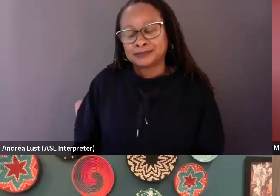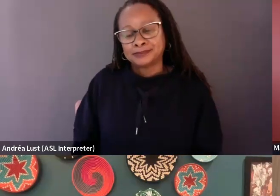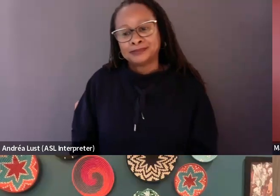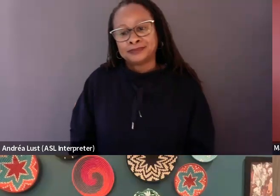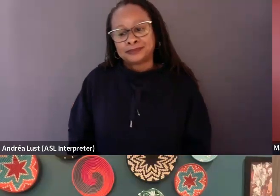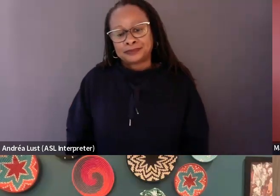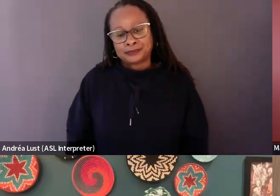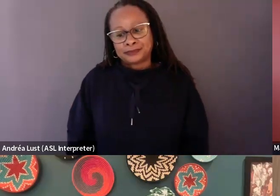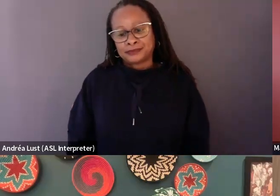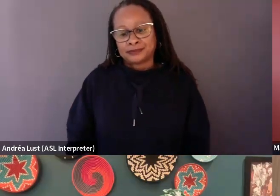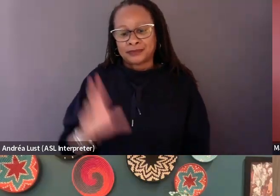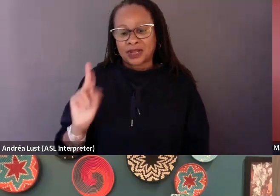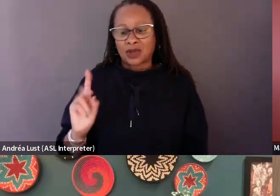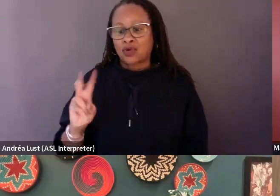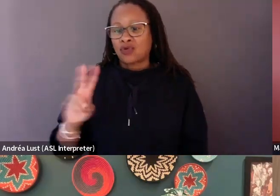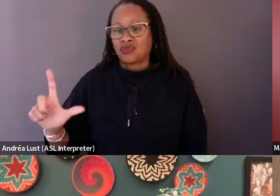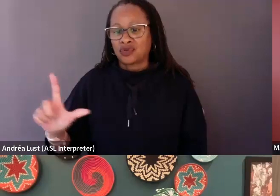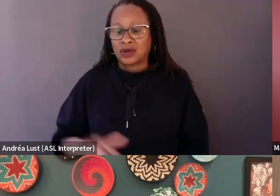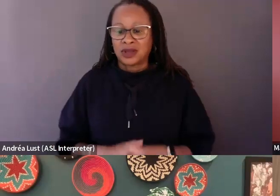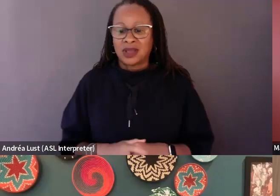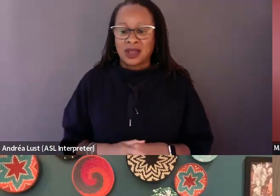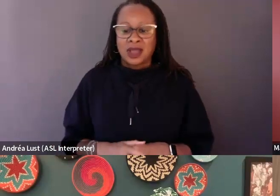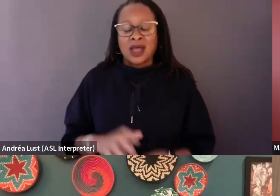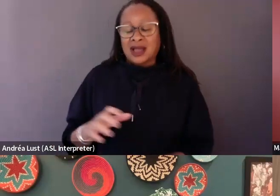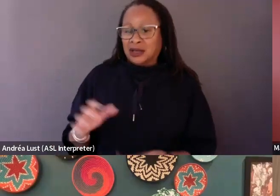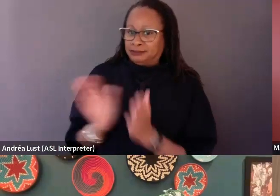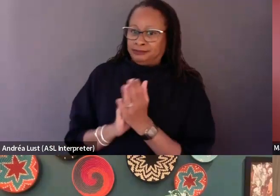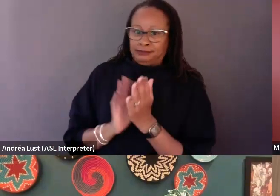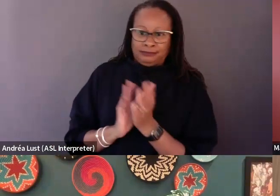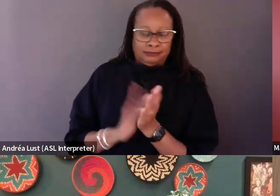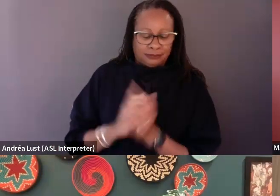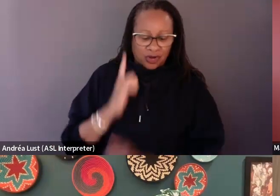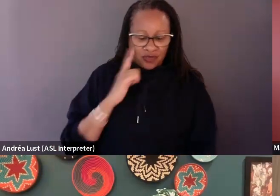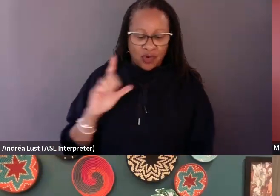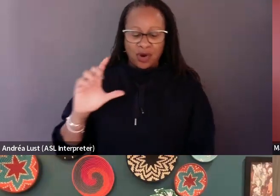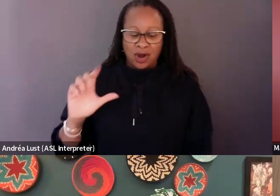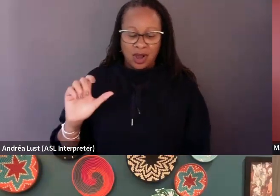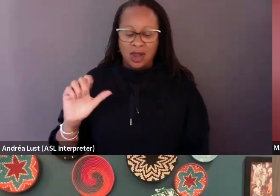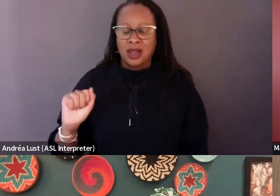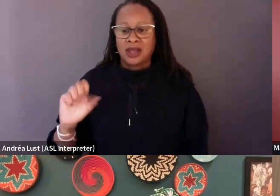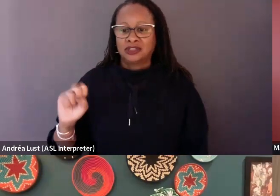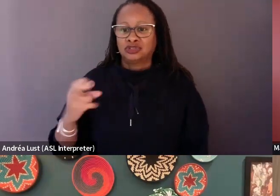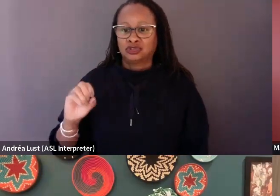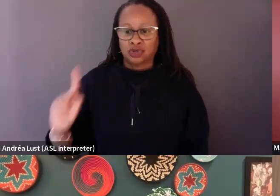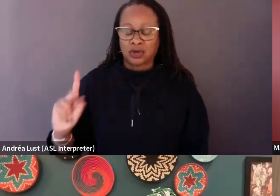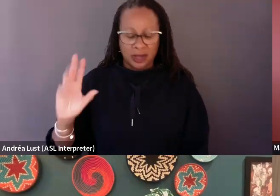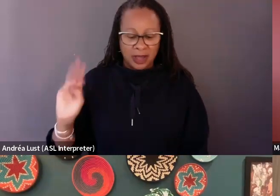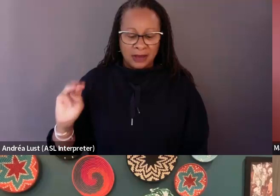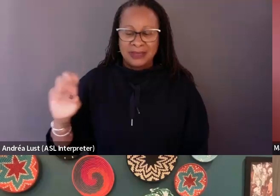And just a shout out to Ashok Meena, our amazing cinematographer who I think really, like,